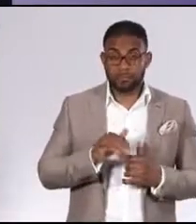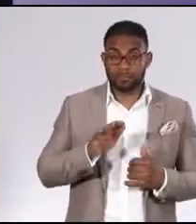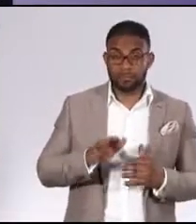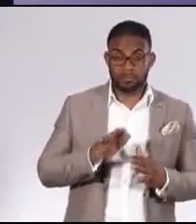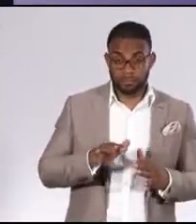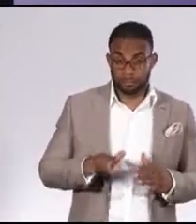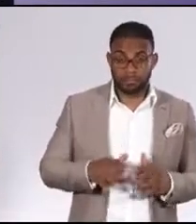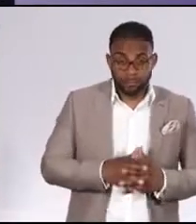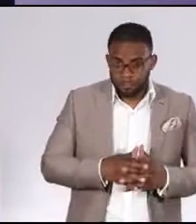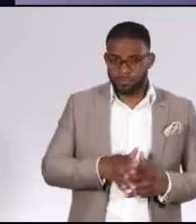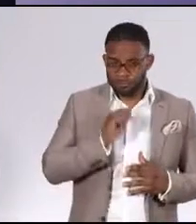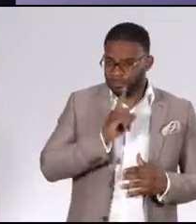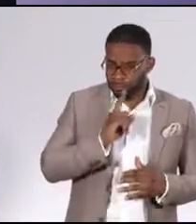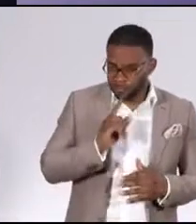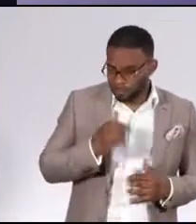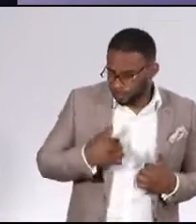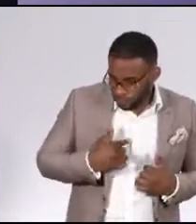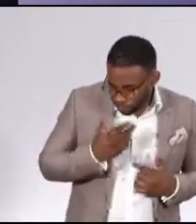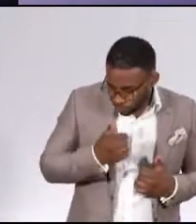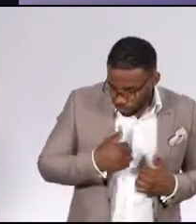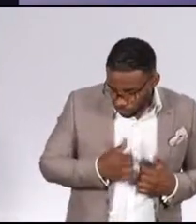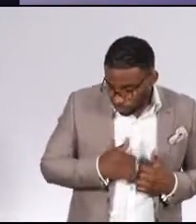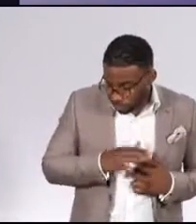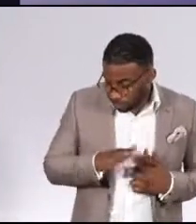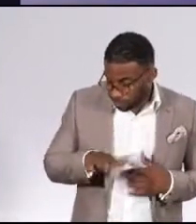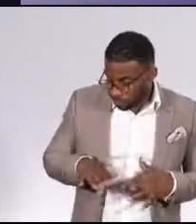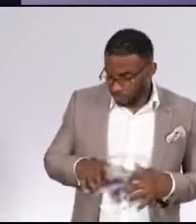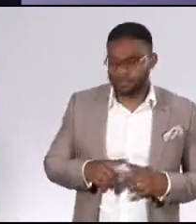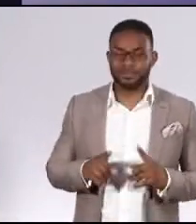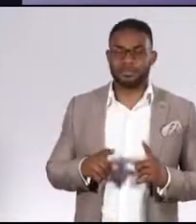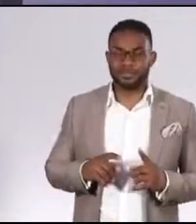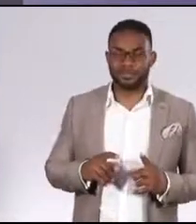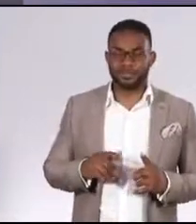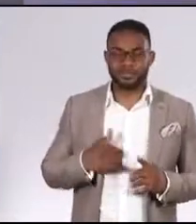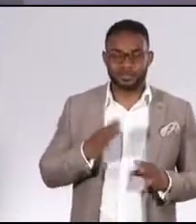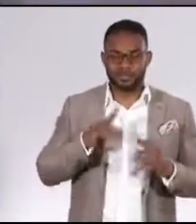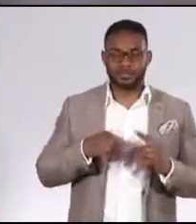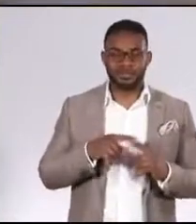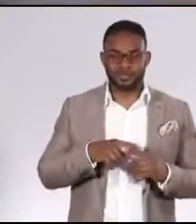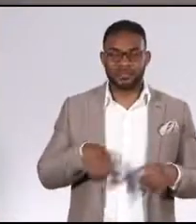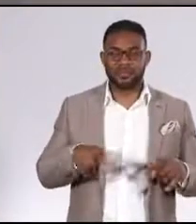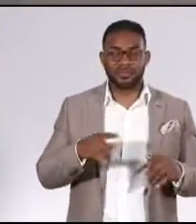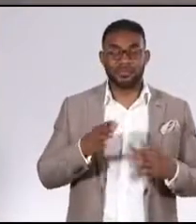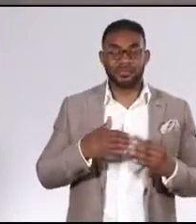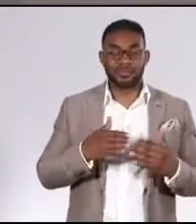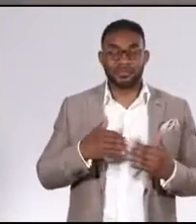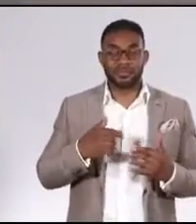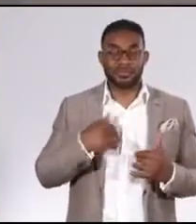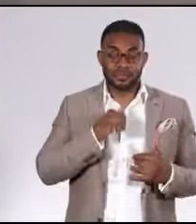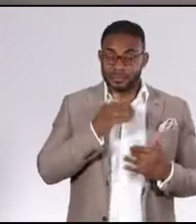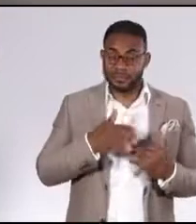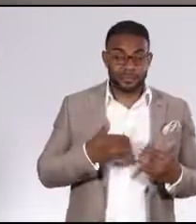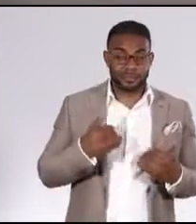I'm not sure that I would trust me with their children. I worry about this even though I don't even have grandchildren yet.